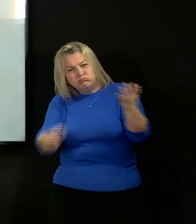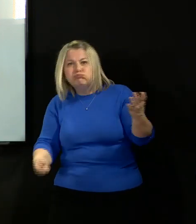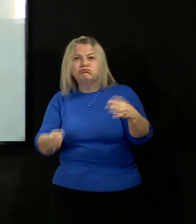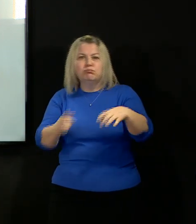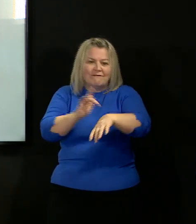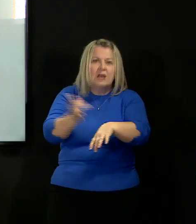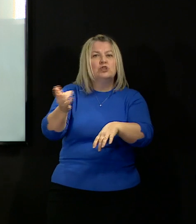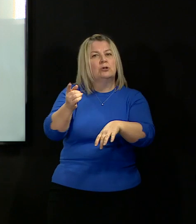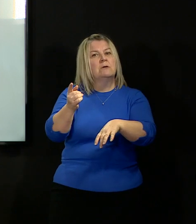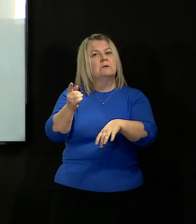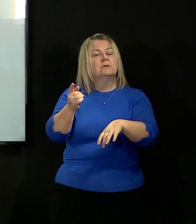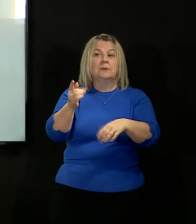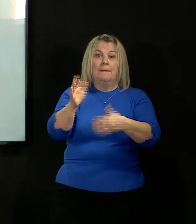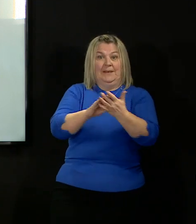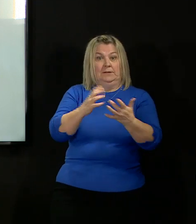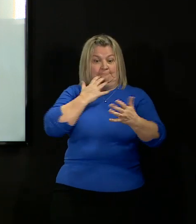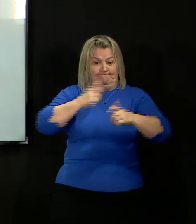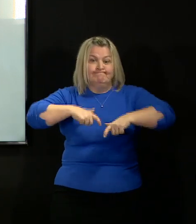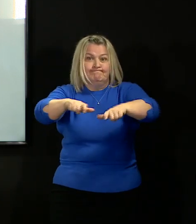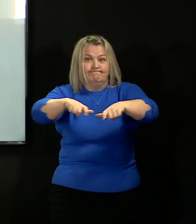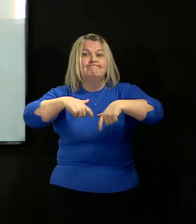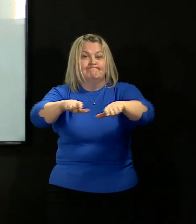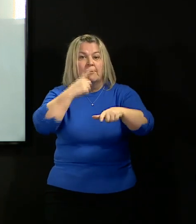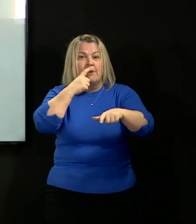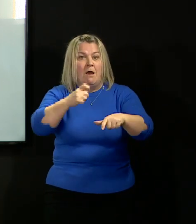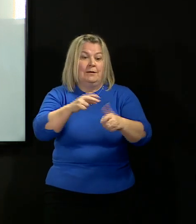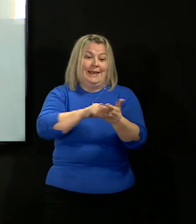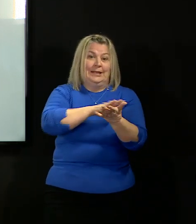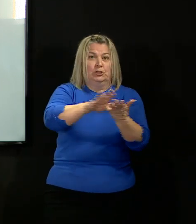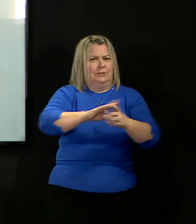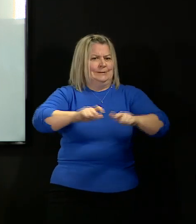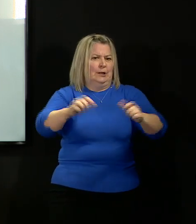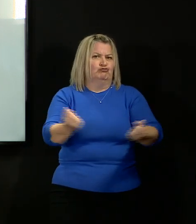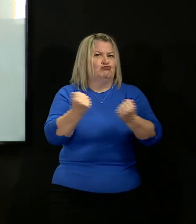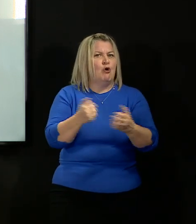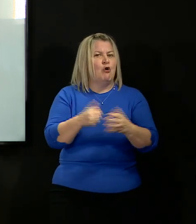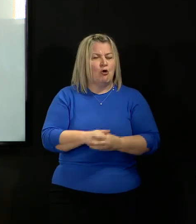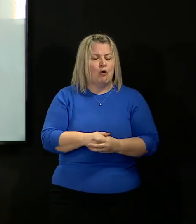and continues to be strong and these returners are doing an amazing job we